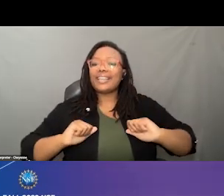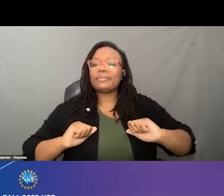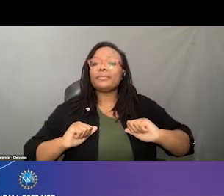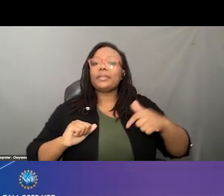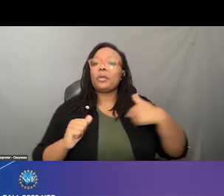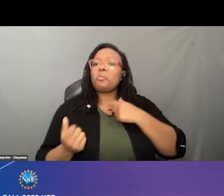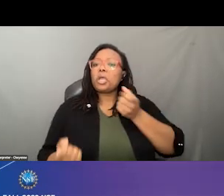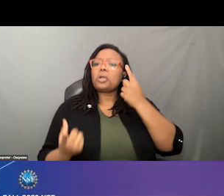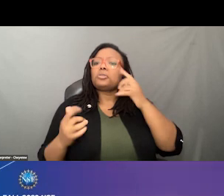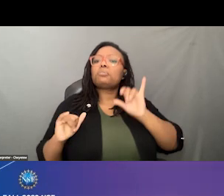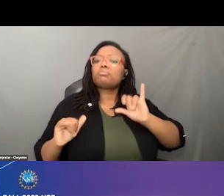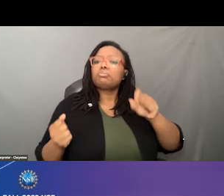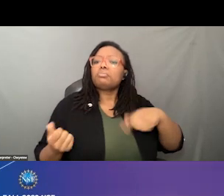And we understand.